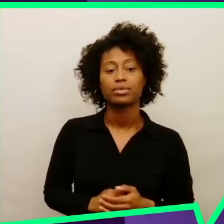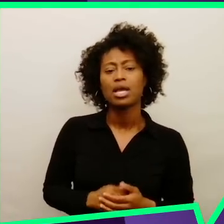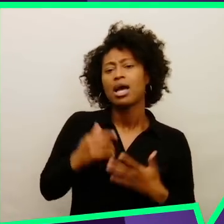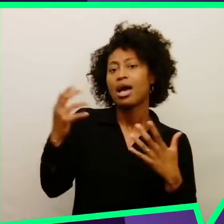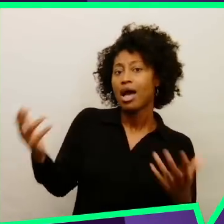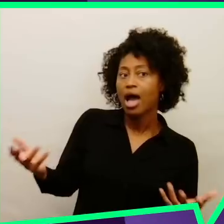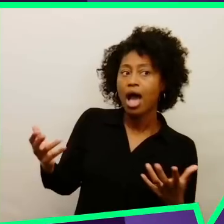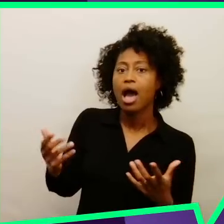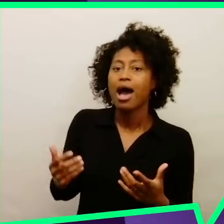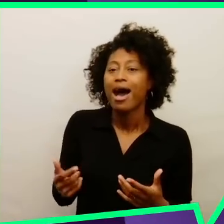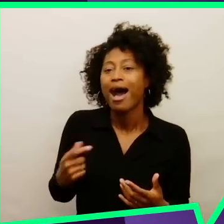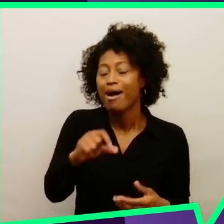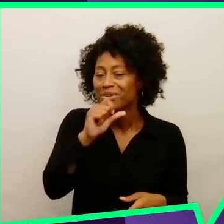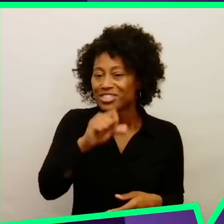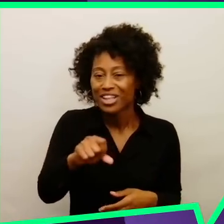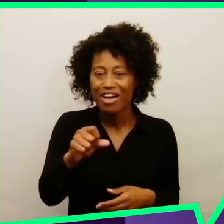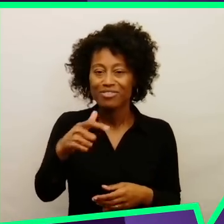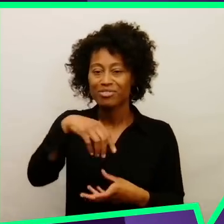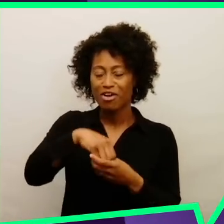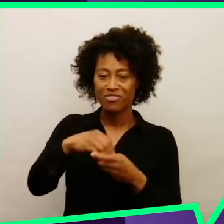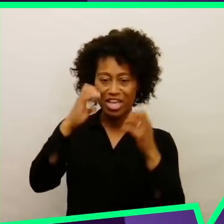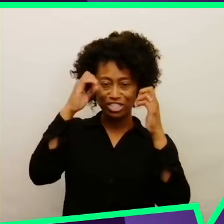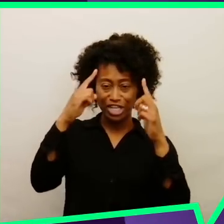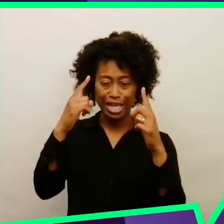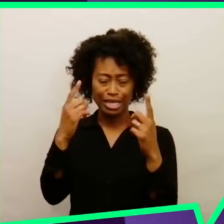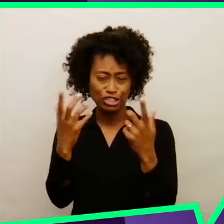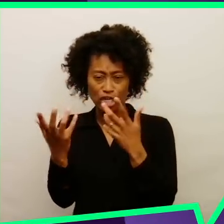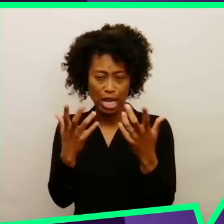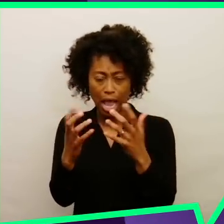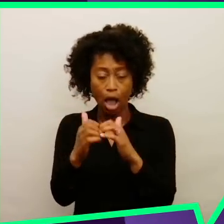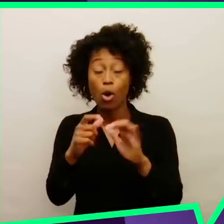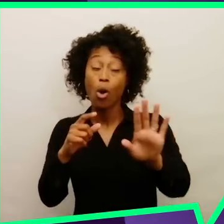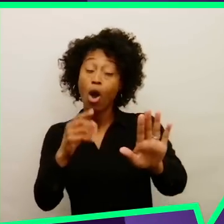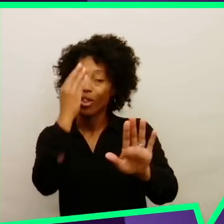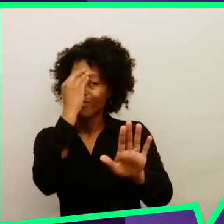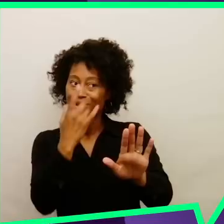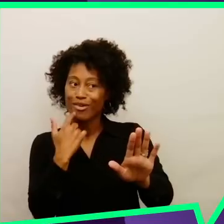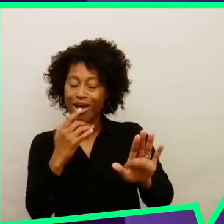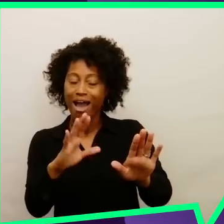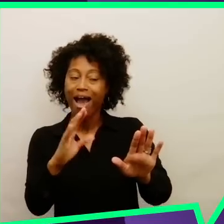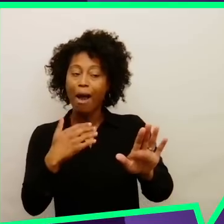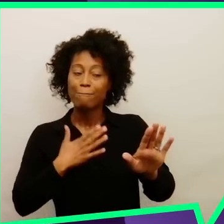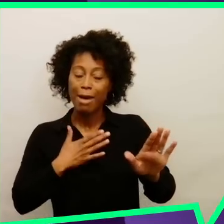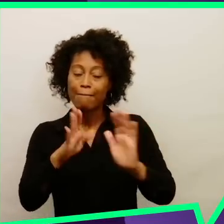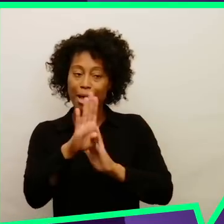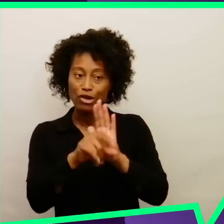So I love this question. Just as a little background, my background is in K-12 education. I've been a classroom educator.